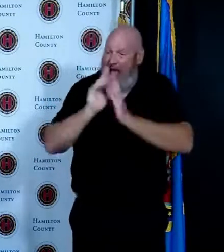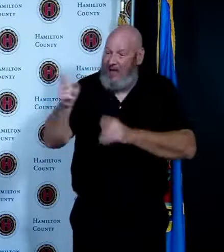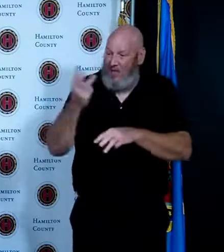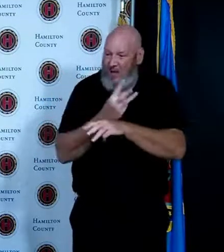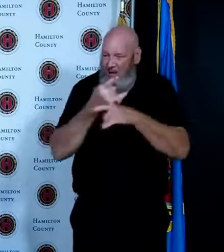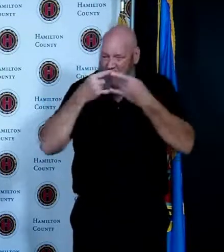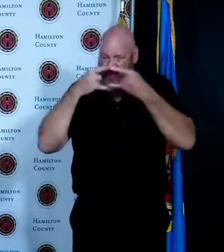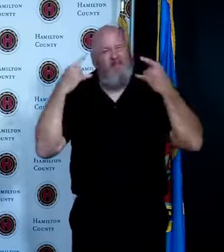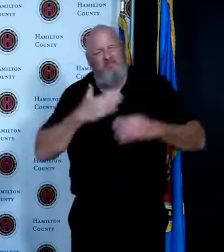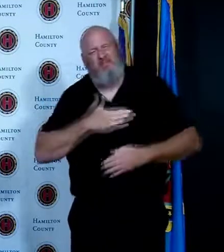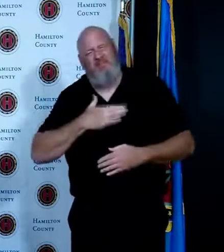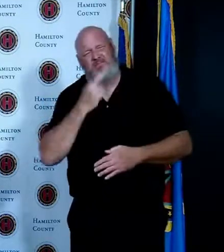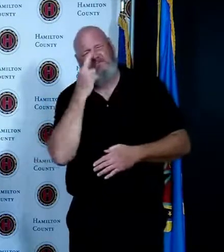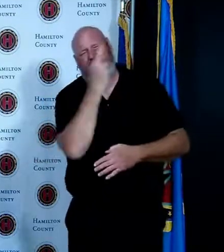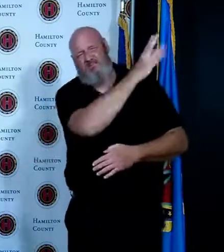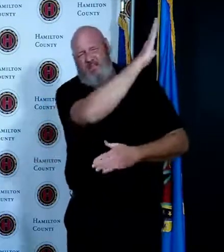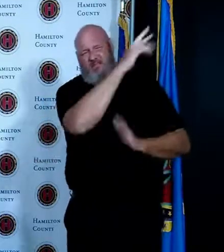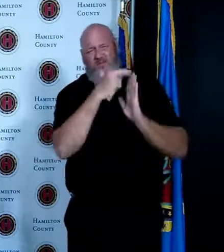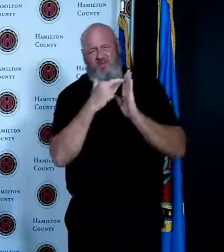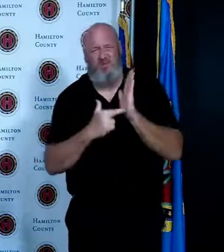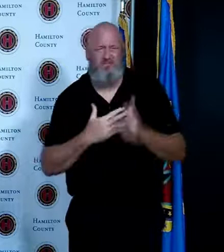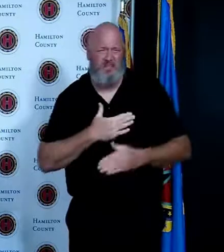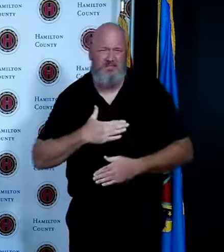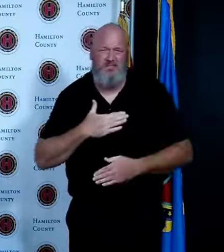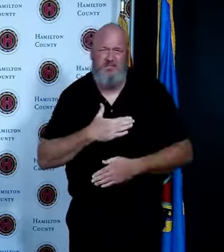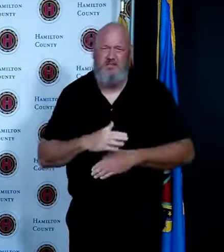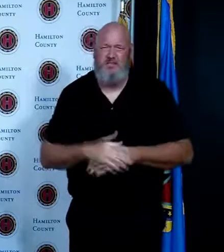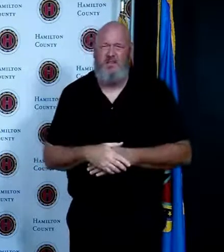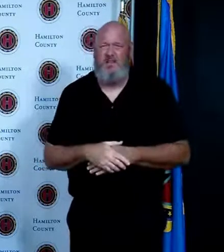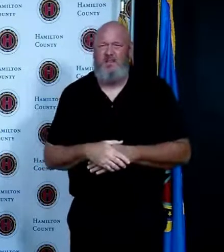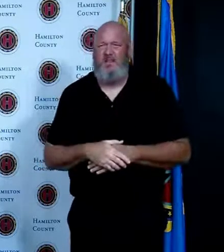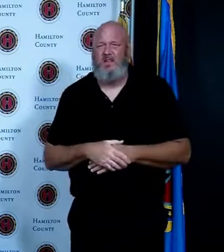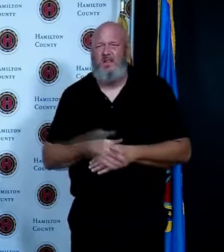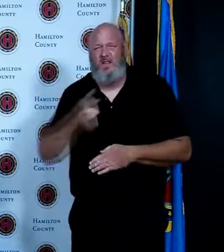for putting themselves at risk while they help help us while we're out doing